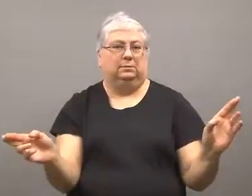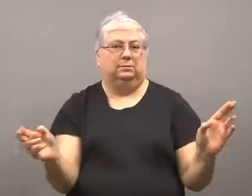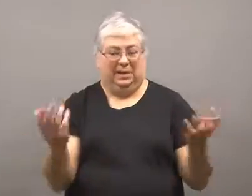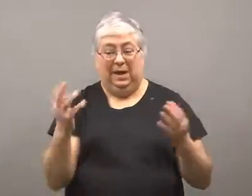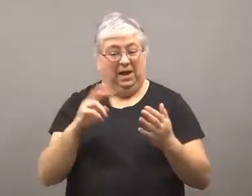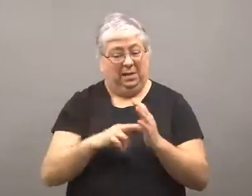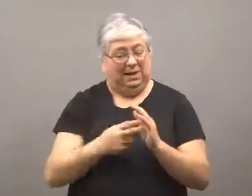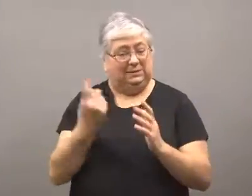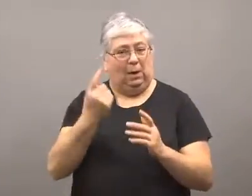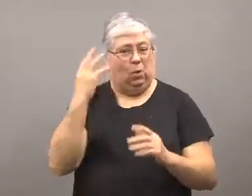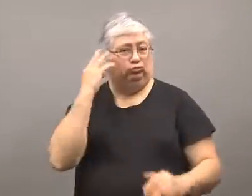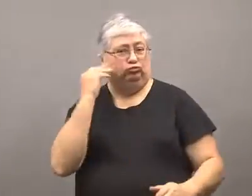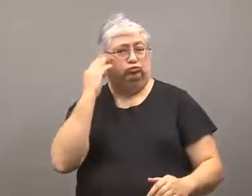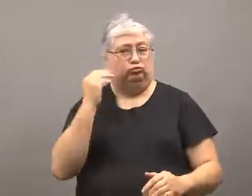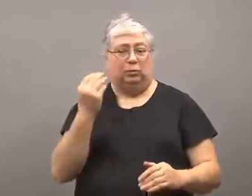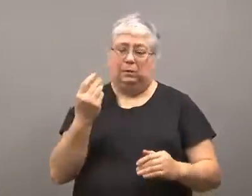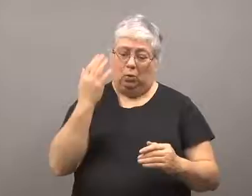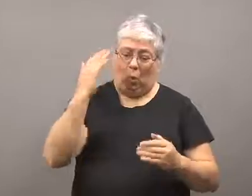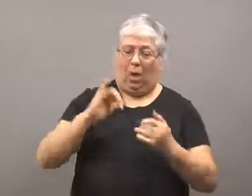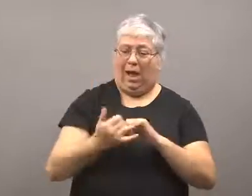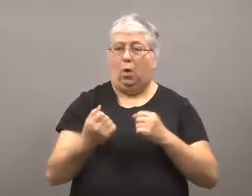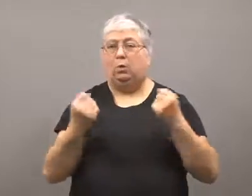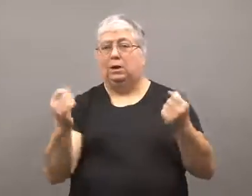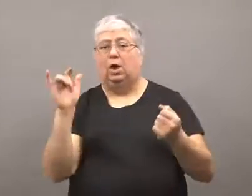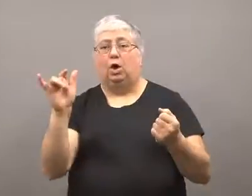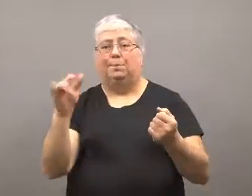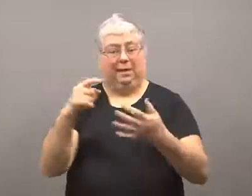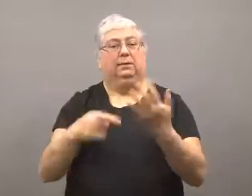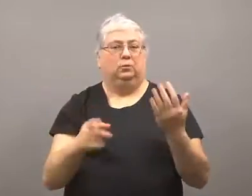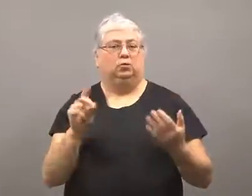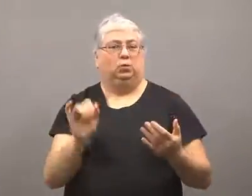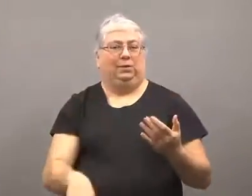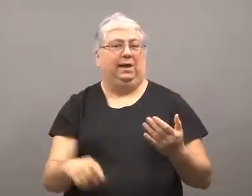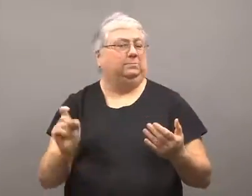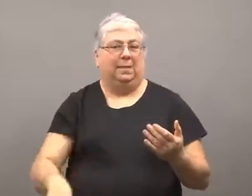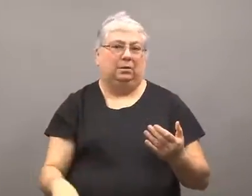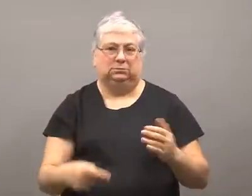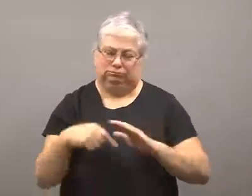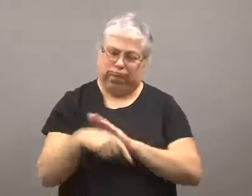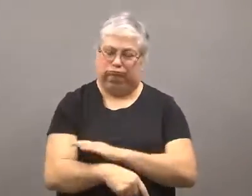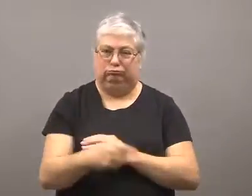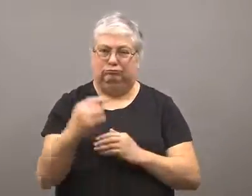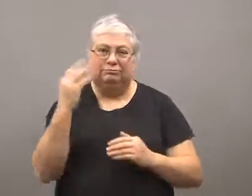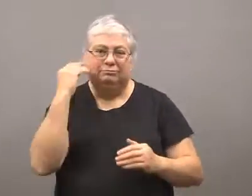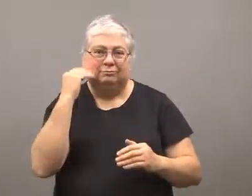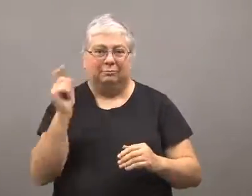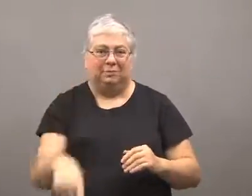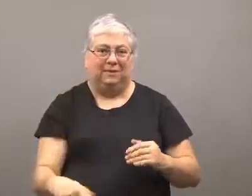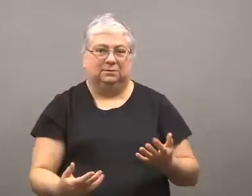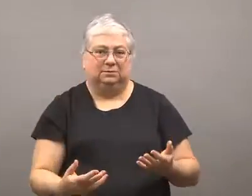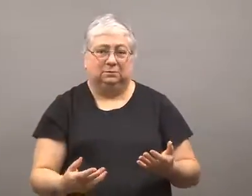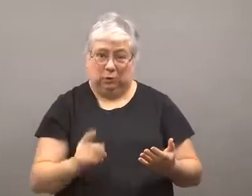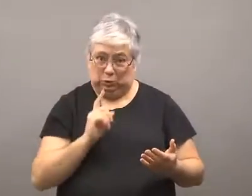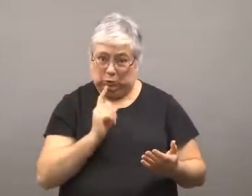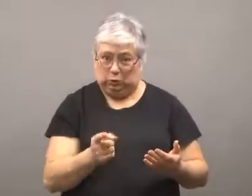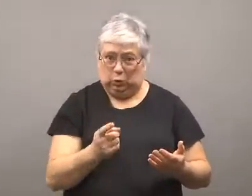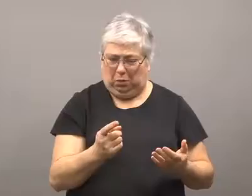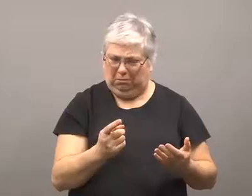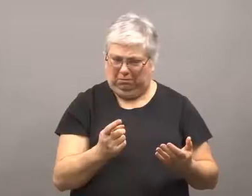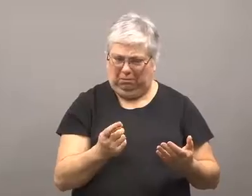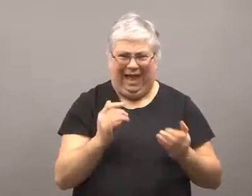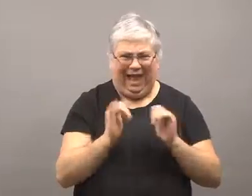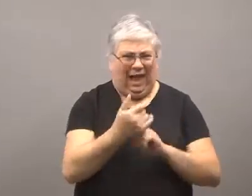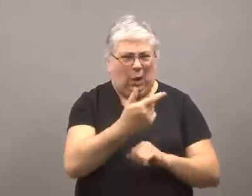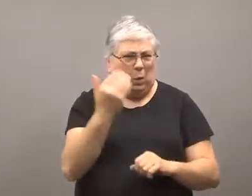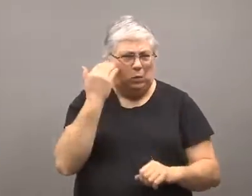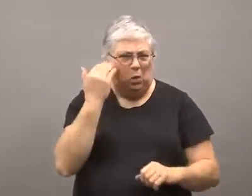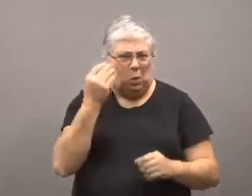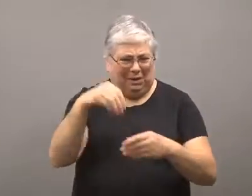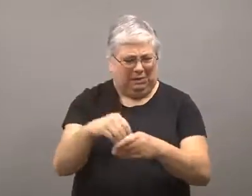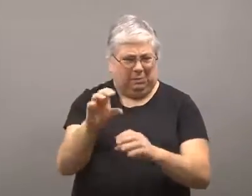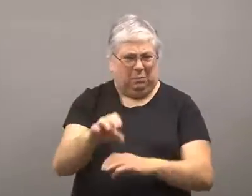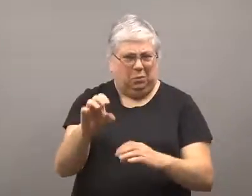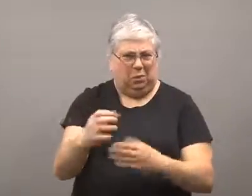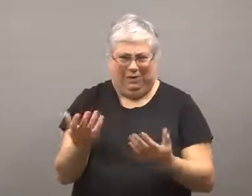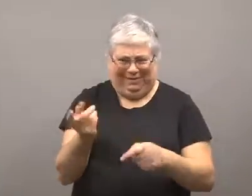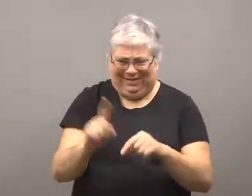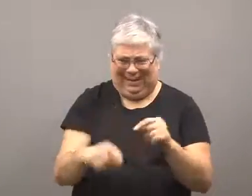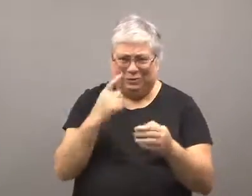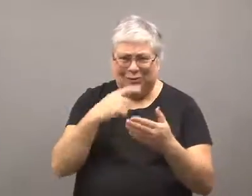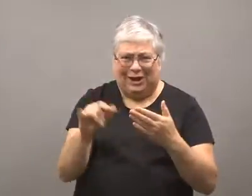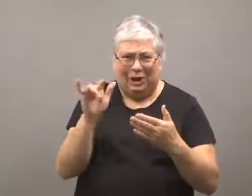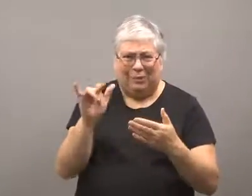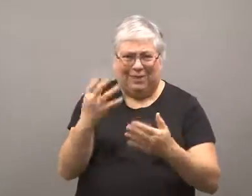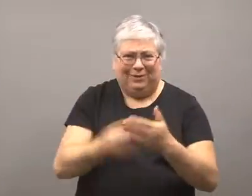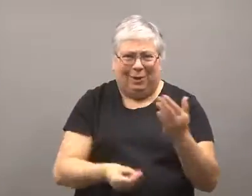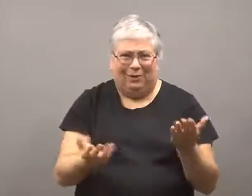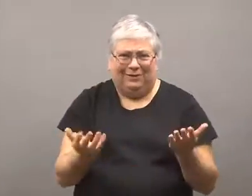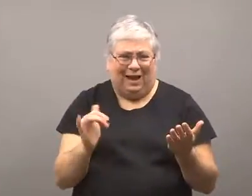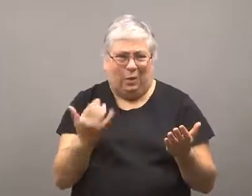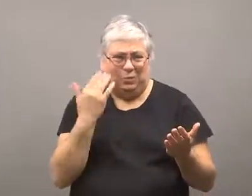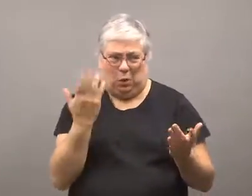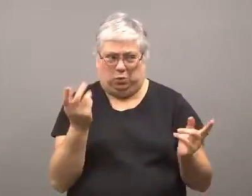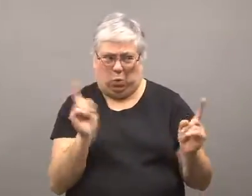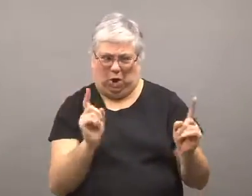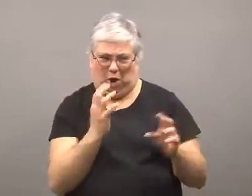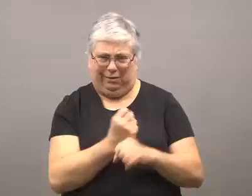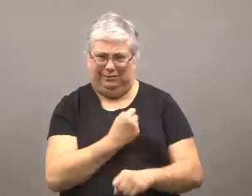It would take someone with extensive experience as a pilot to do that.